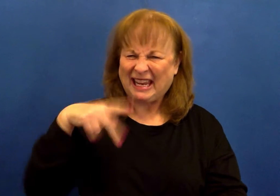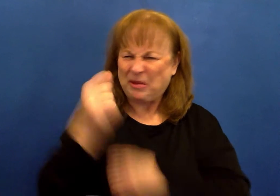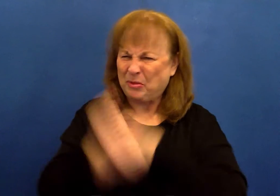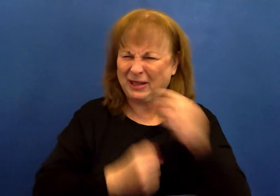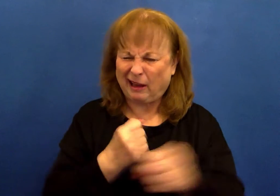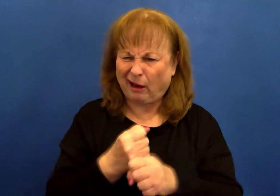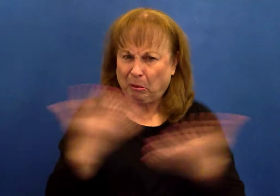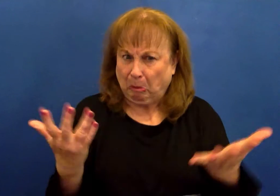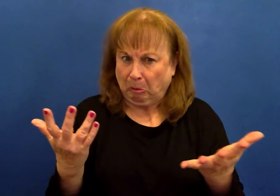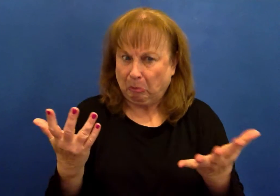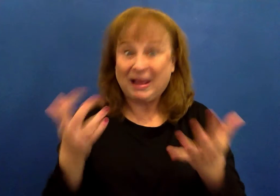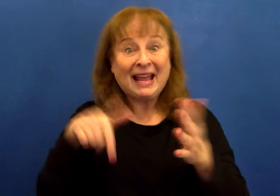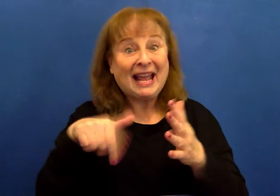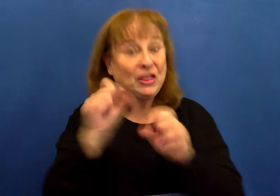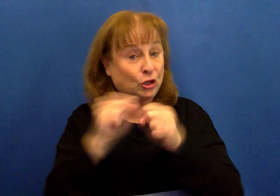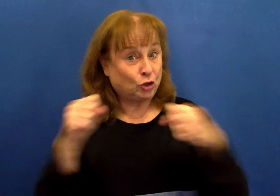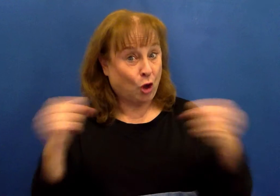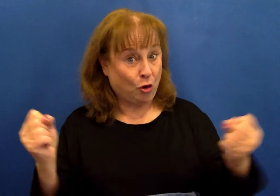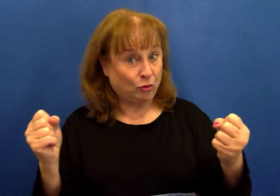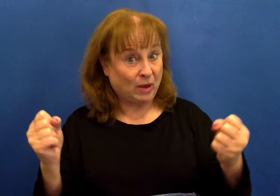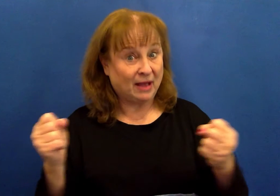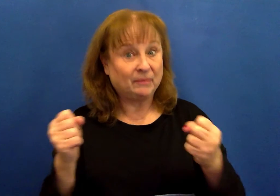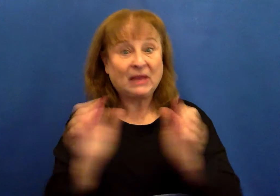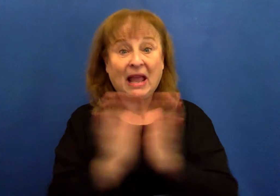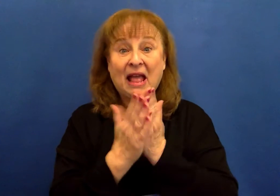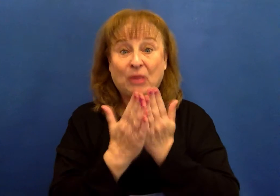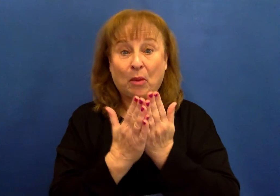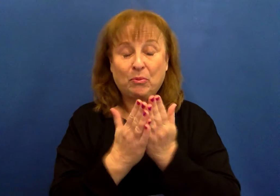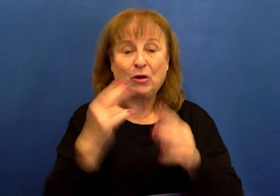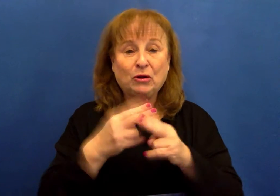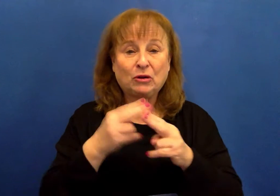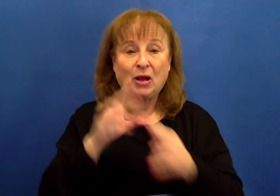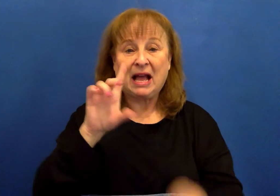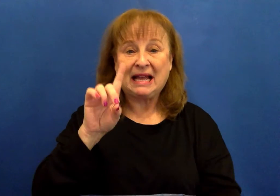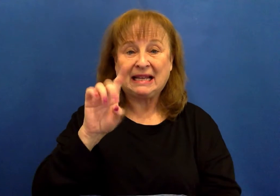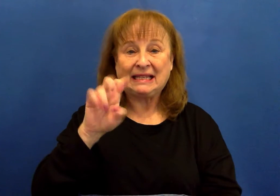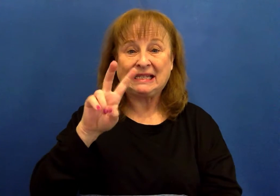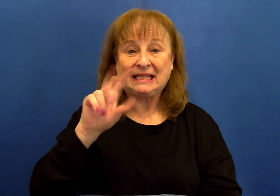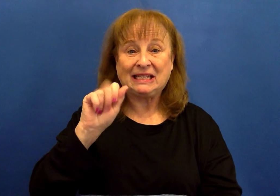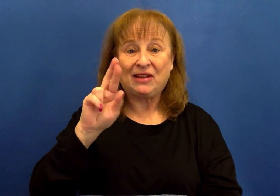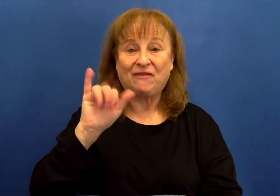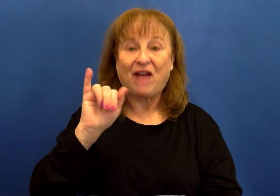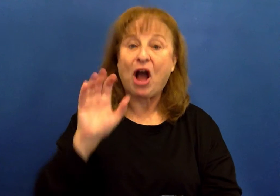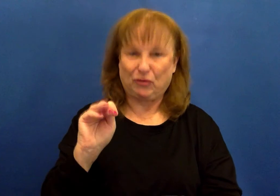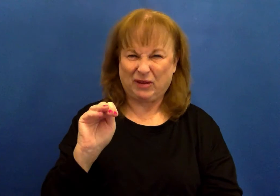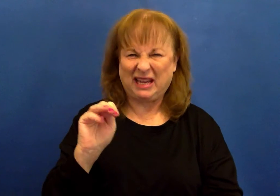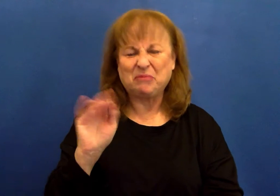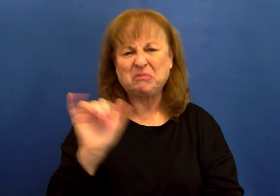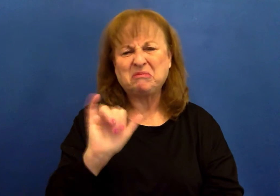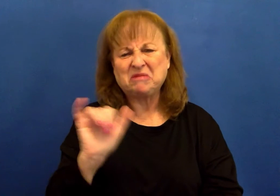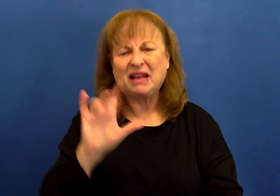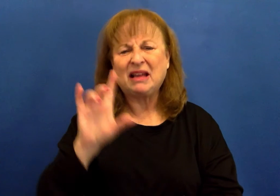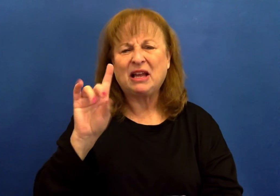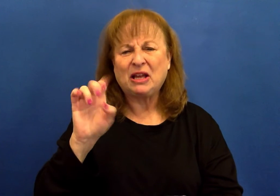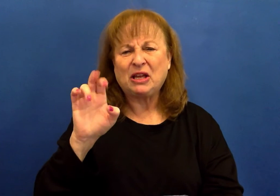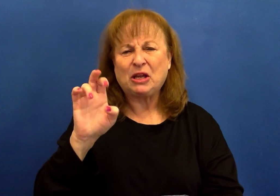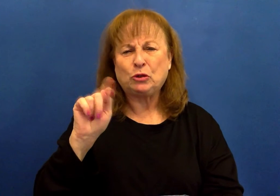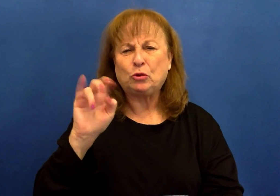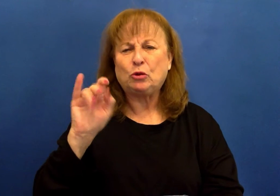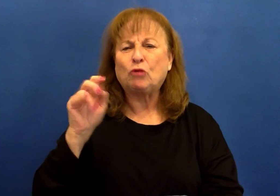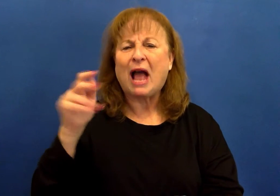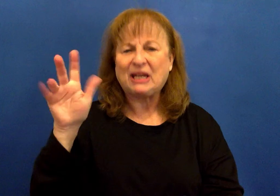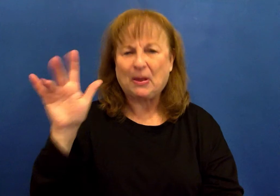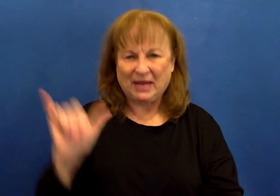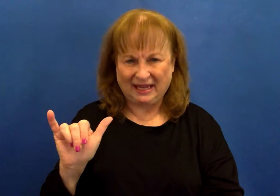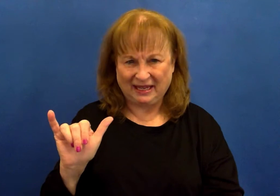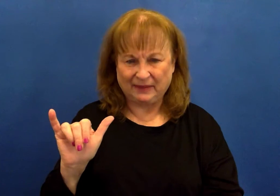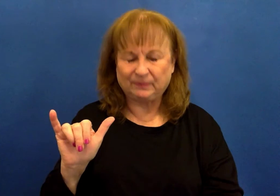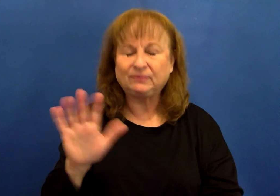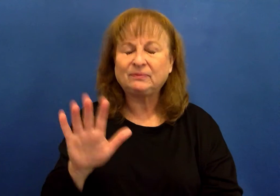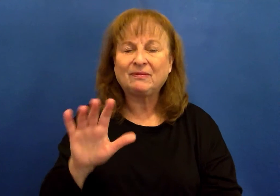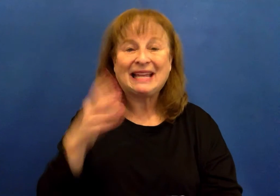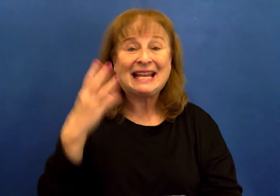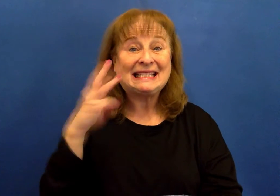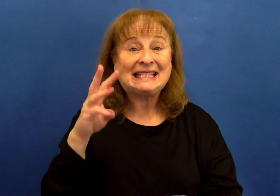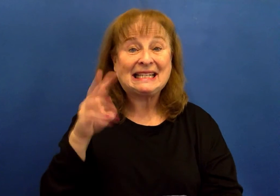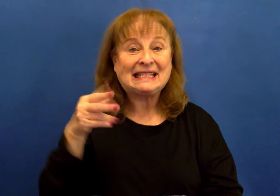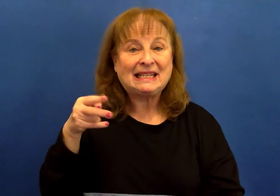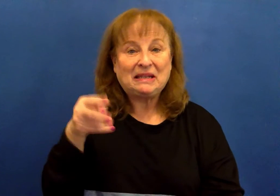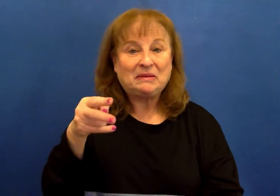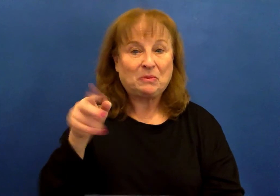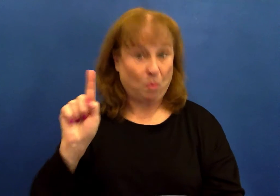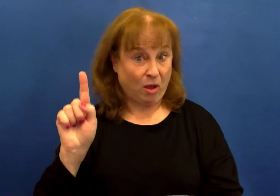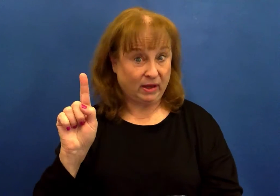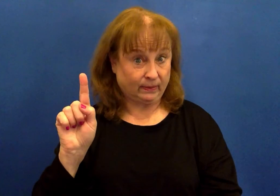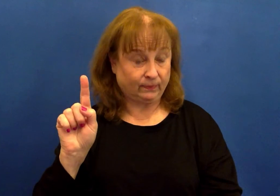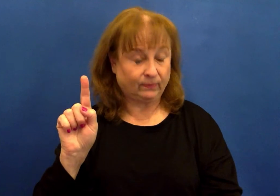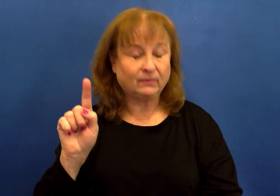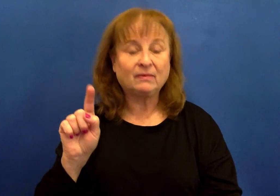In the Torah in the book of Devarim, also known as Deuteronomy, 16:1 it says,